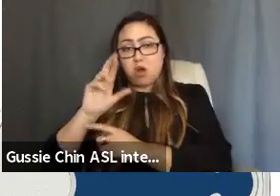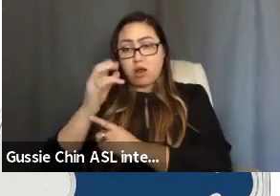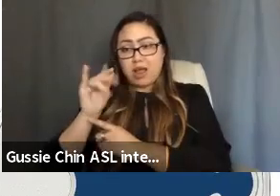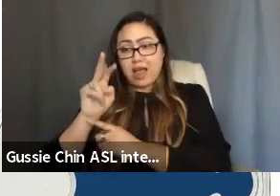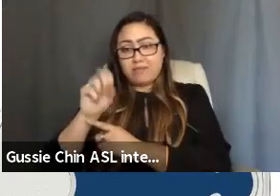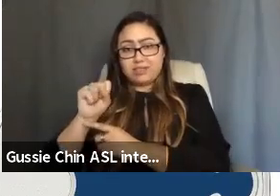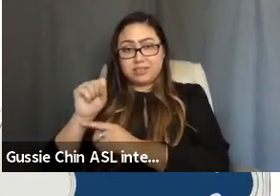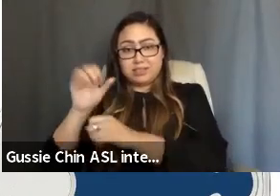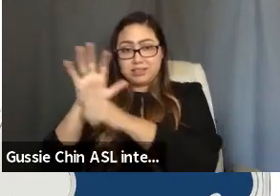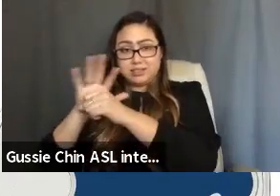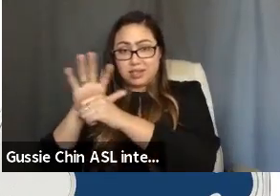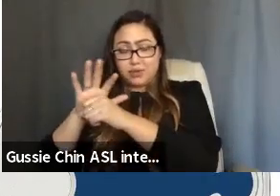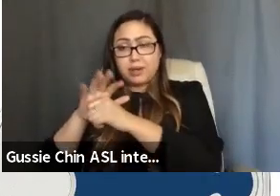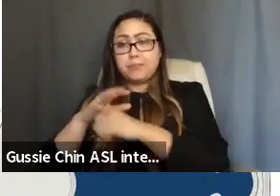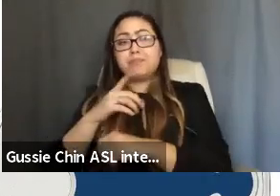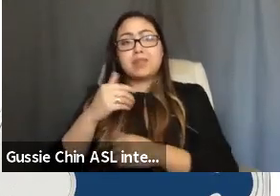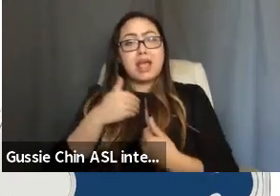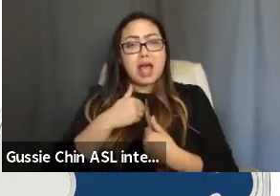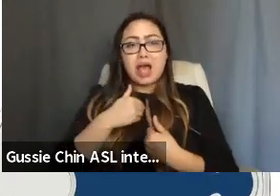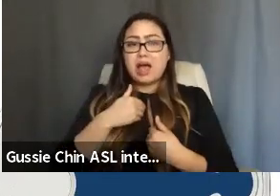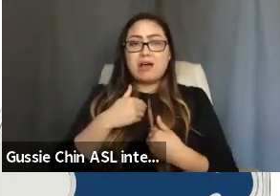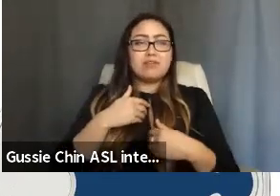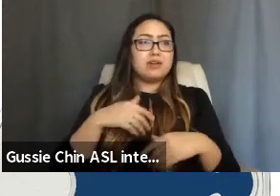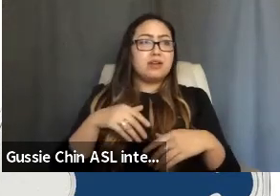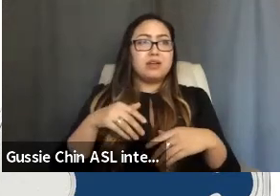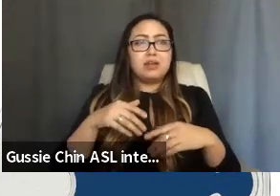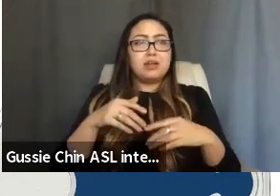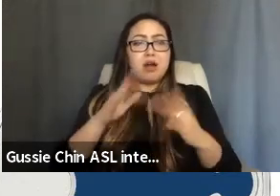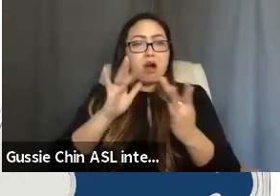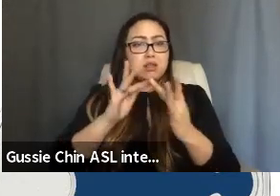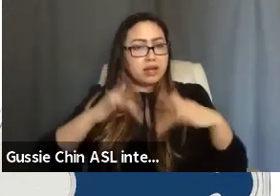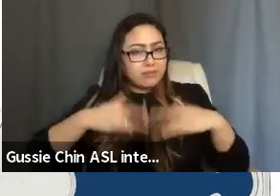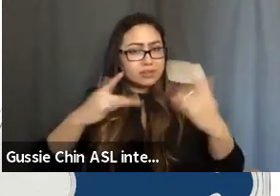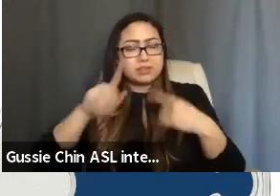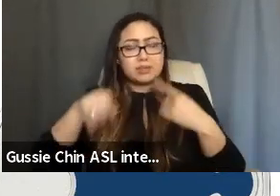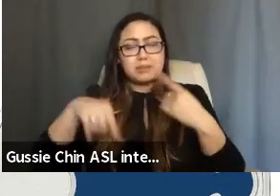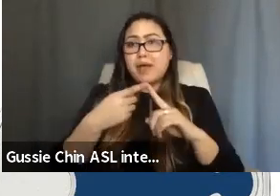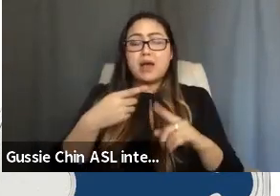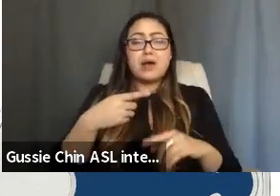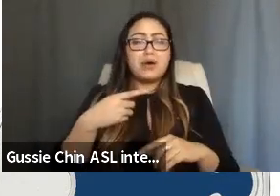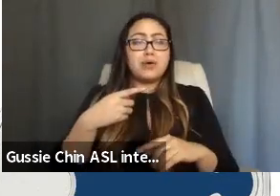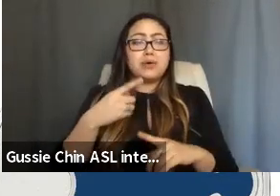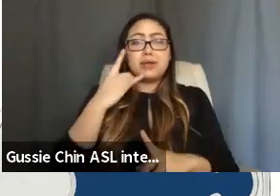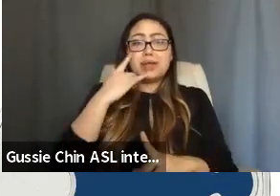there are webinars about from California, when California first started their access